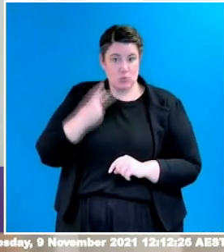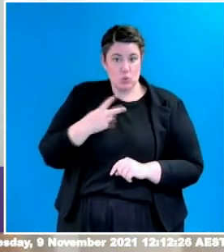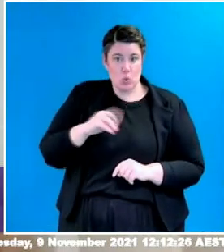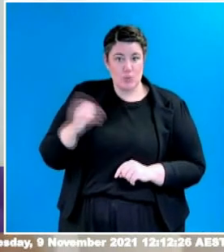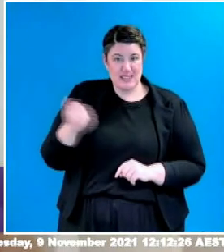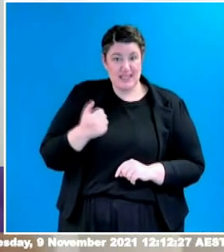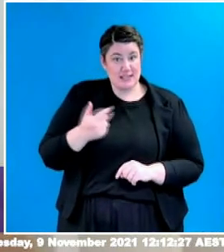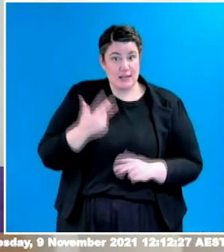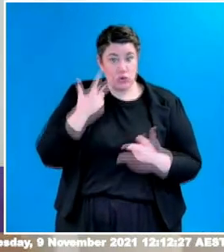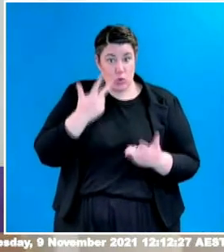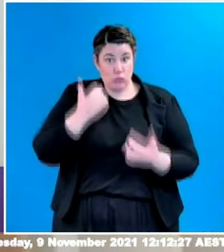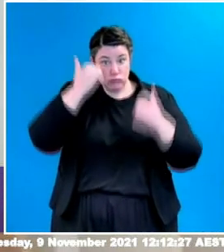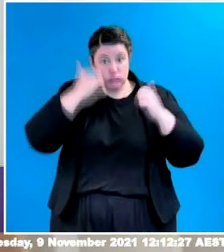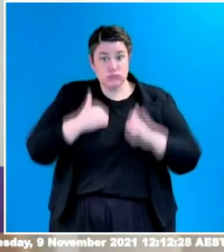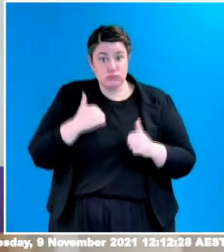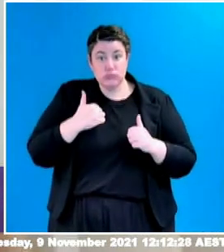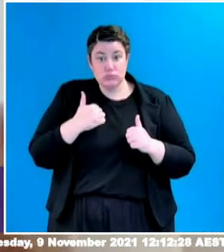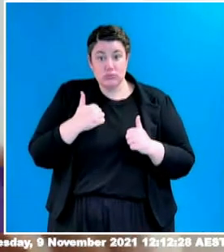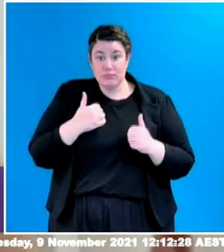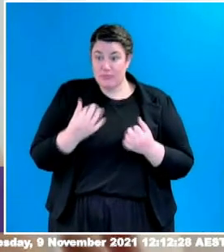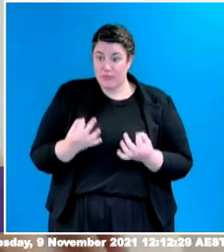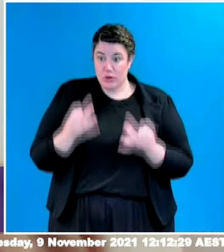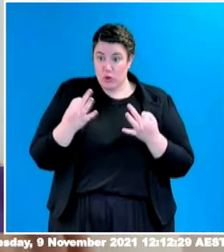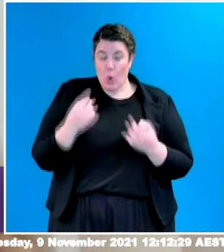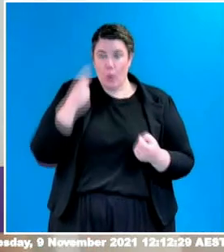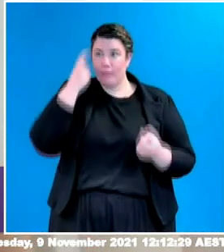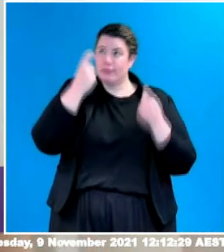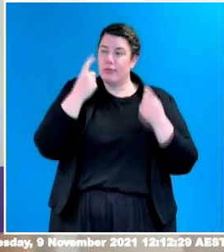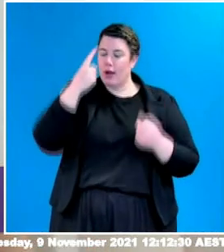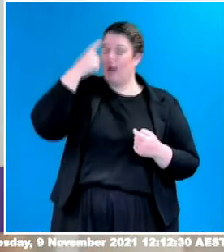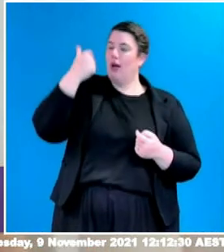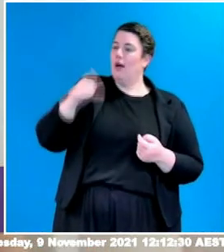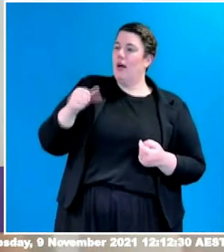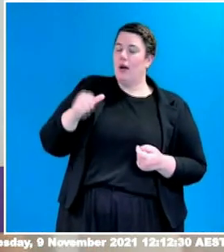They show us that there is just no consideration that leadership